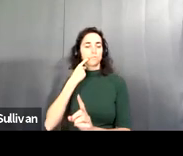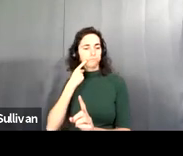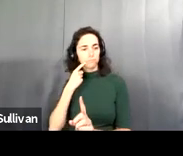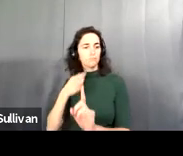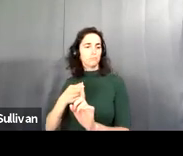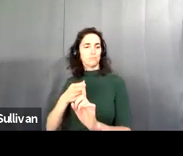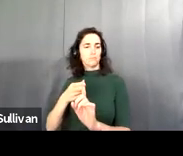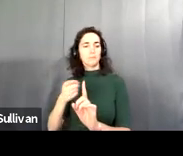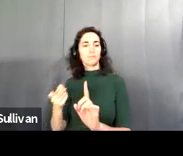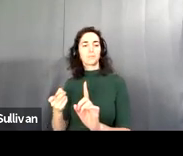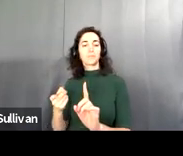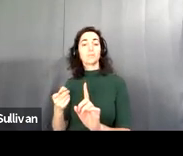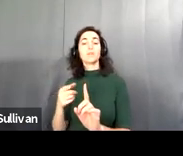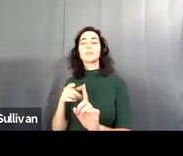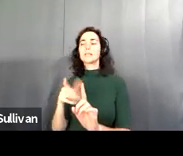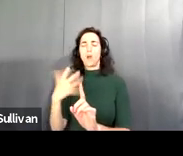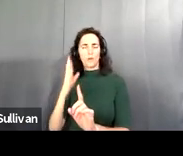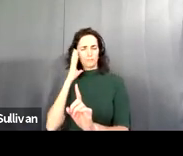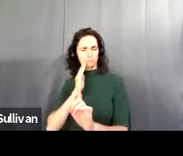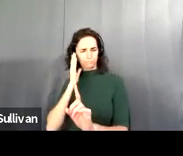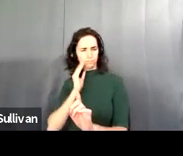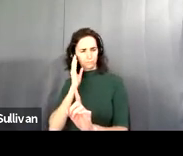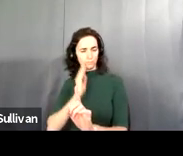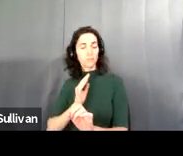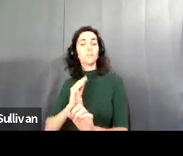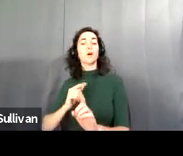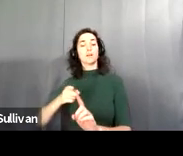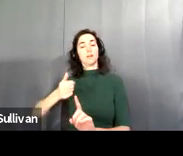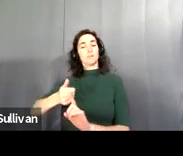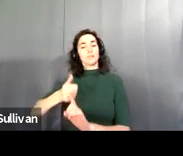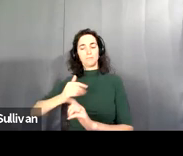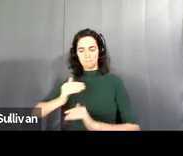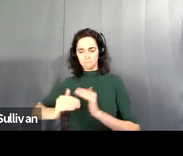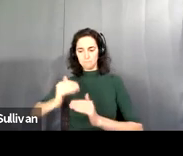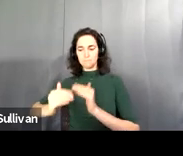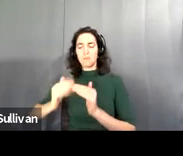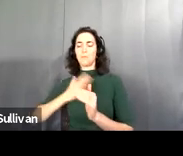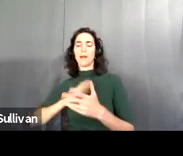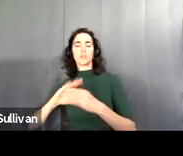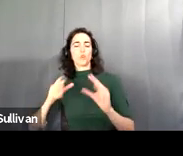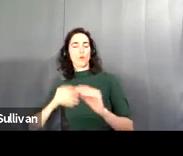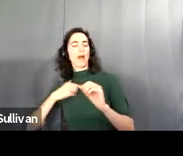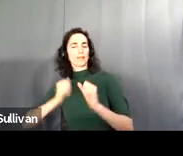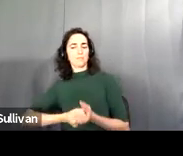in the past. And they've kind of gotten to a point where they can talk about this story.